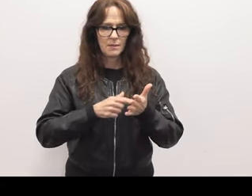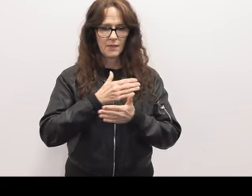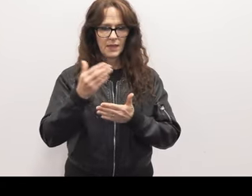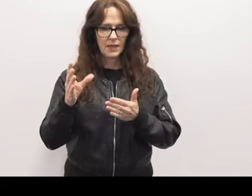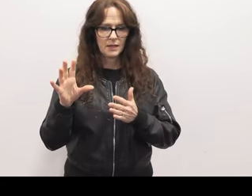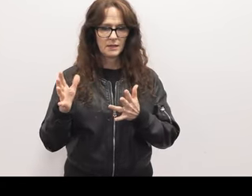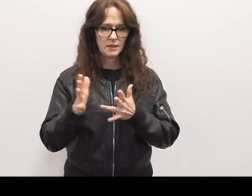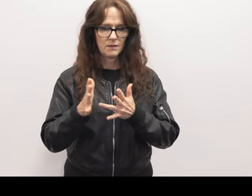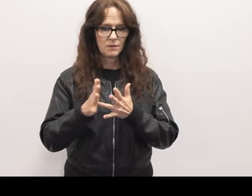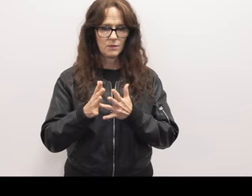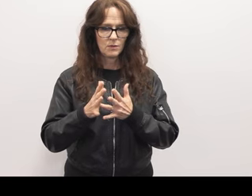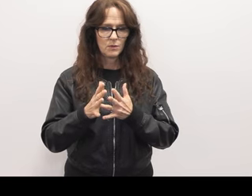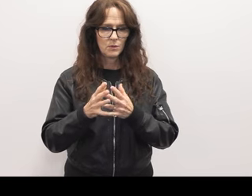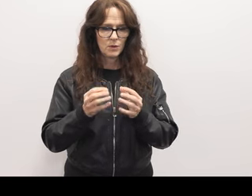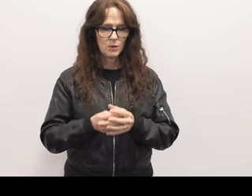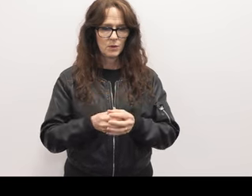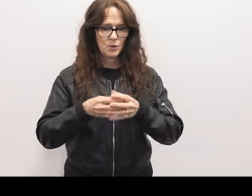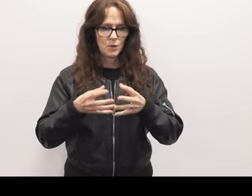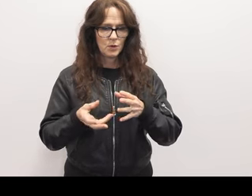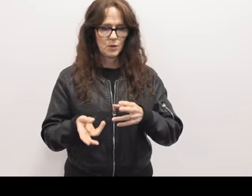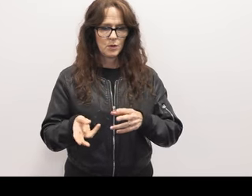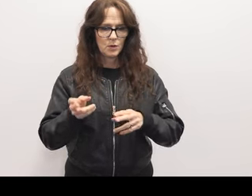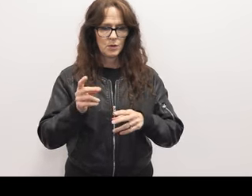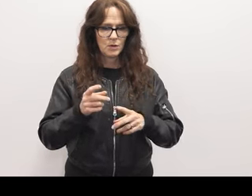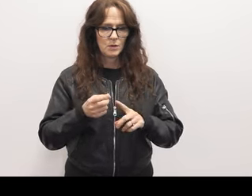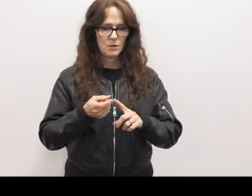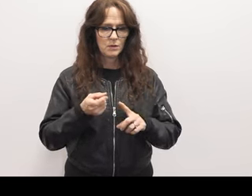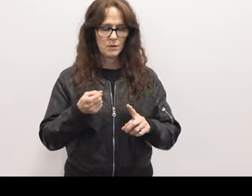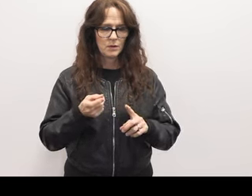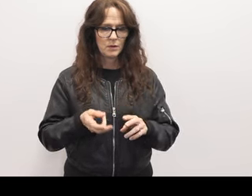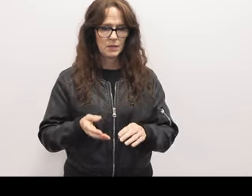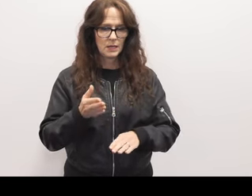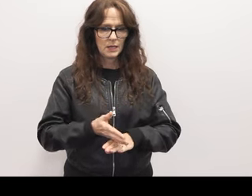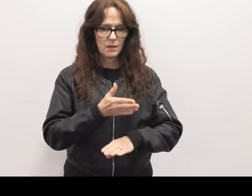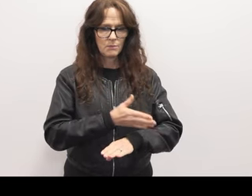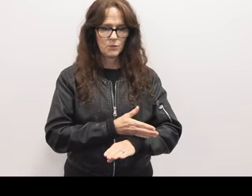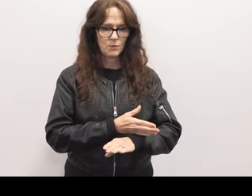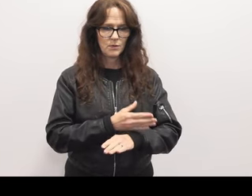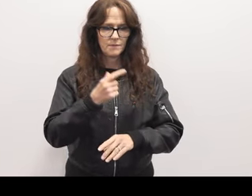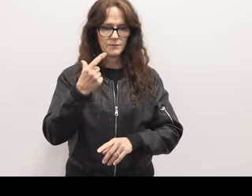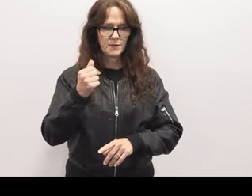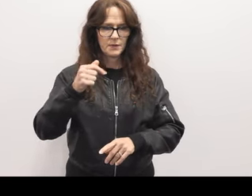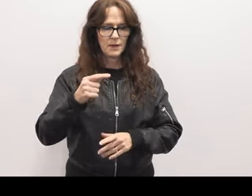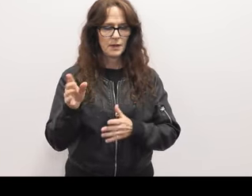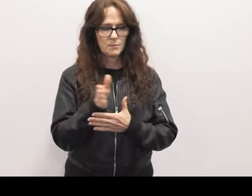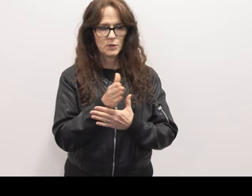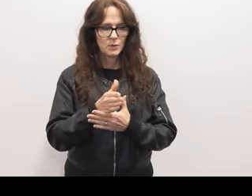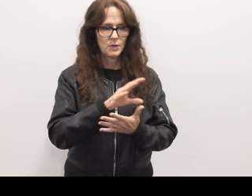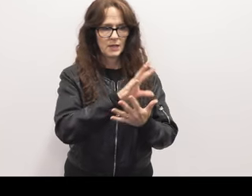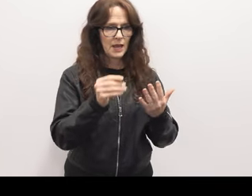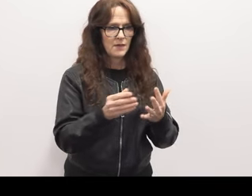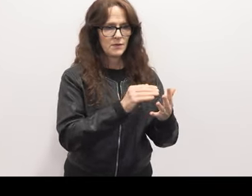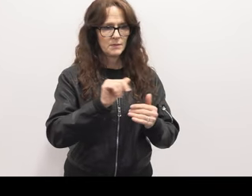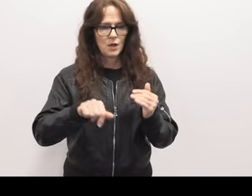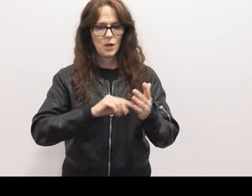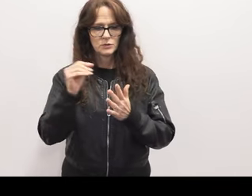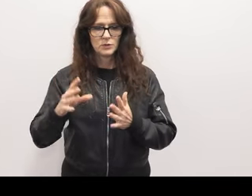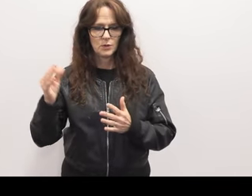by the end of ninth grade will improve such that the gap between African American students and all students will decline from